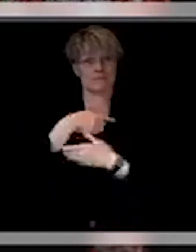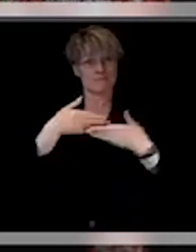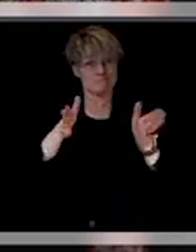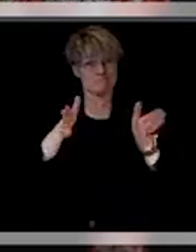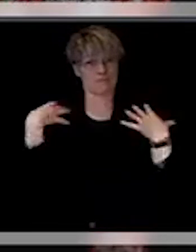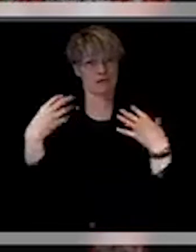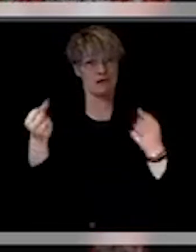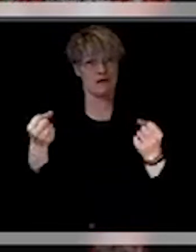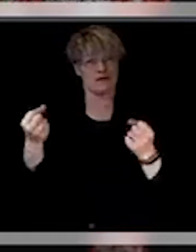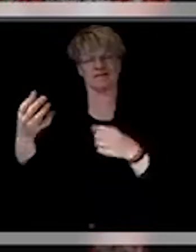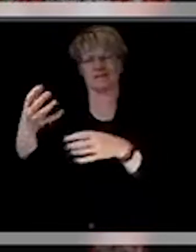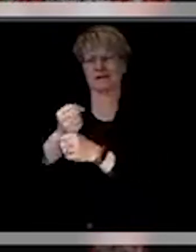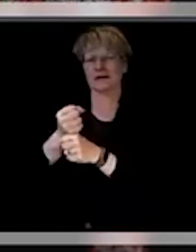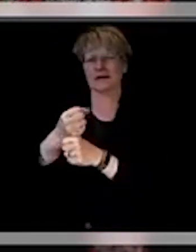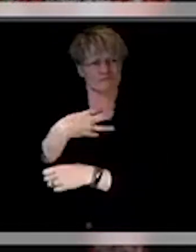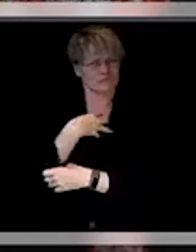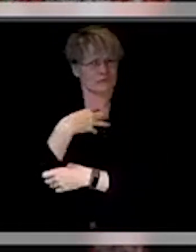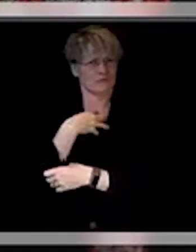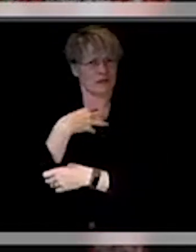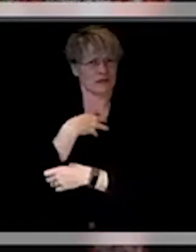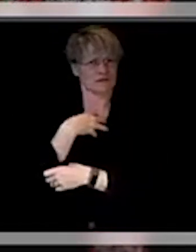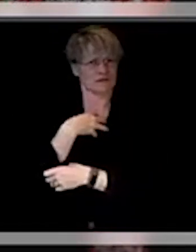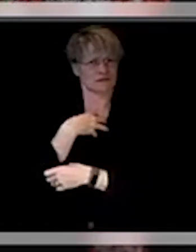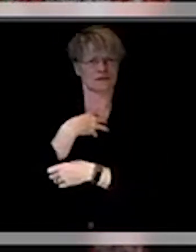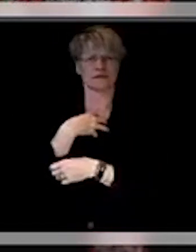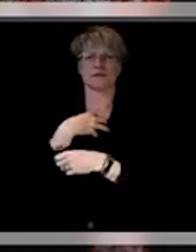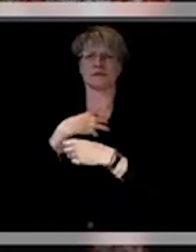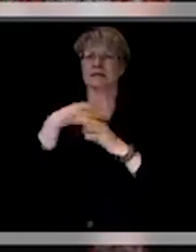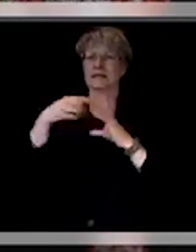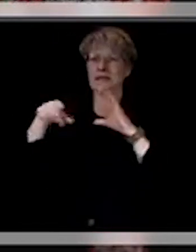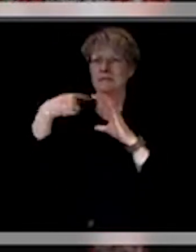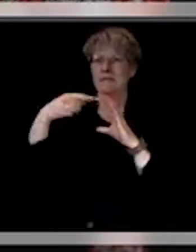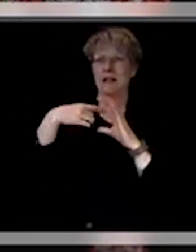and these are elderly people who are very concerned when they go to their doctor’s